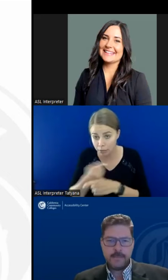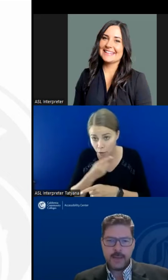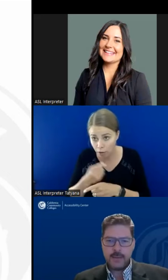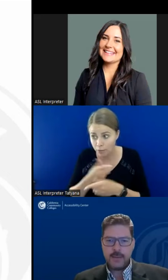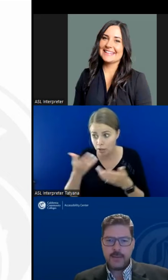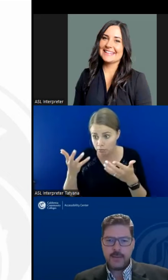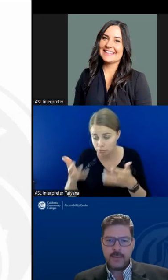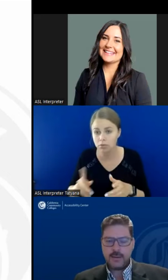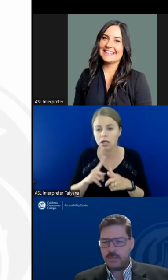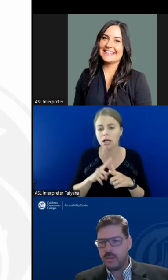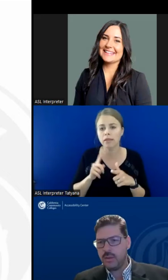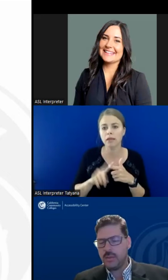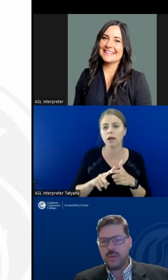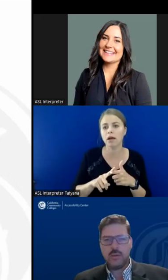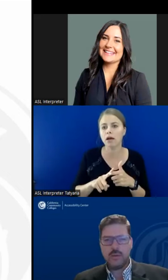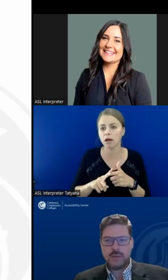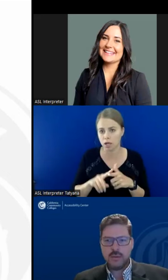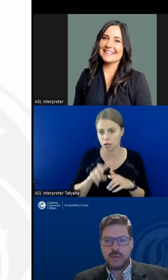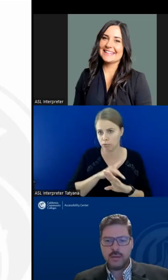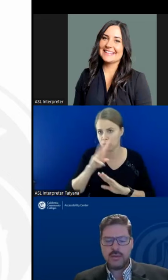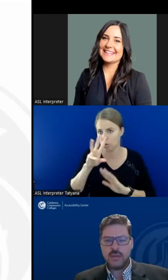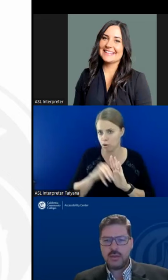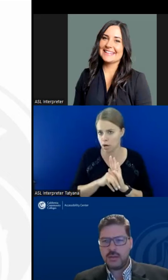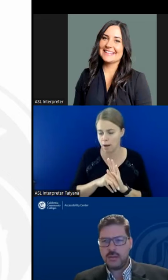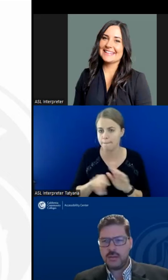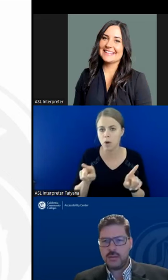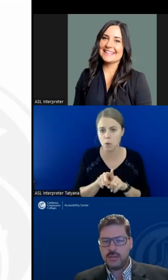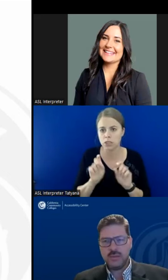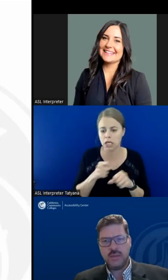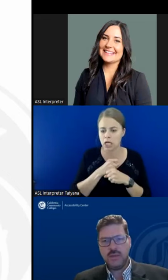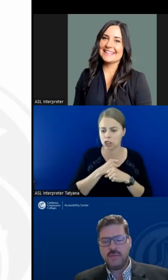then a program can also generate PDF document.